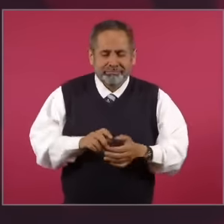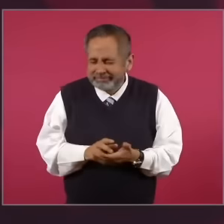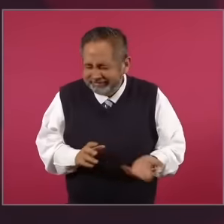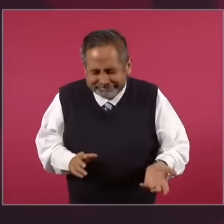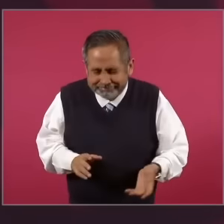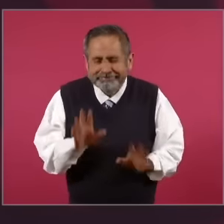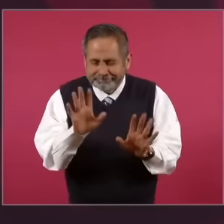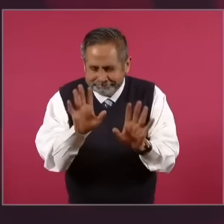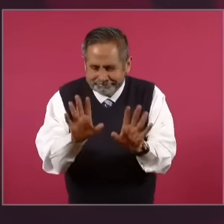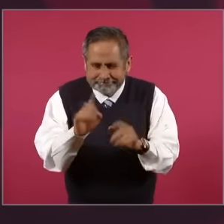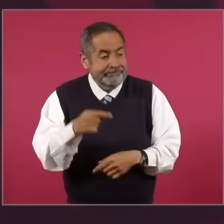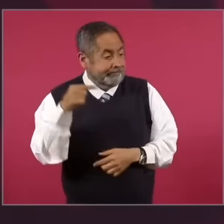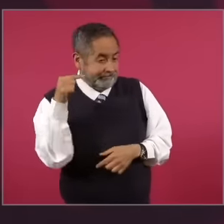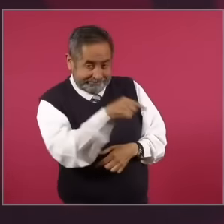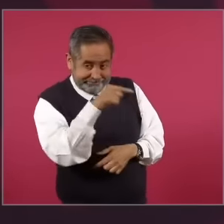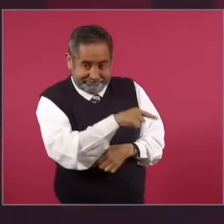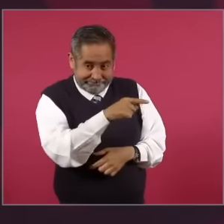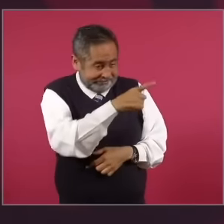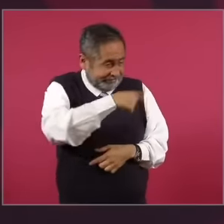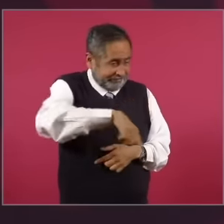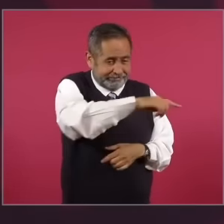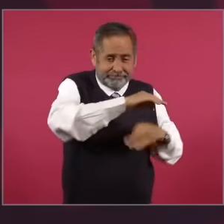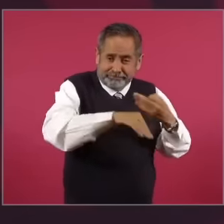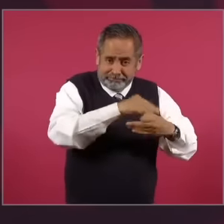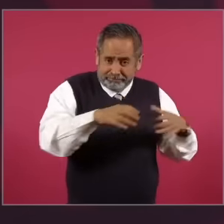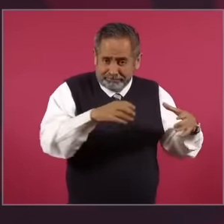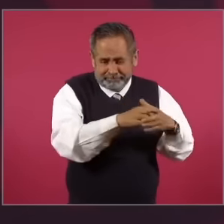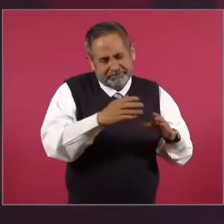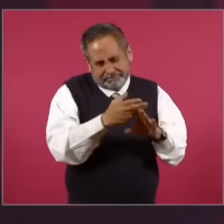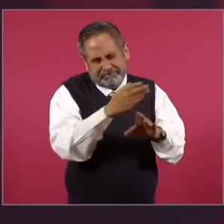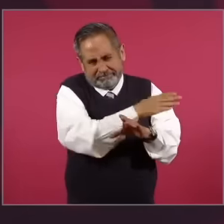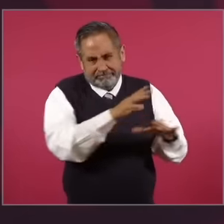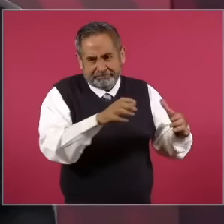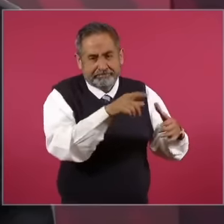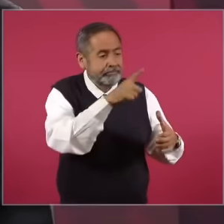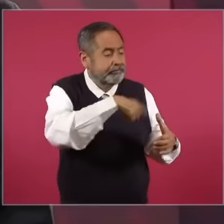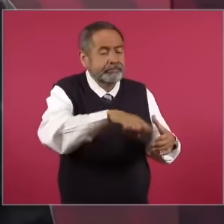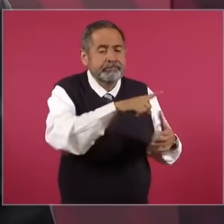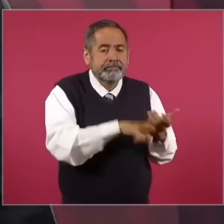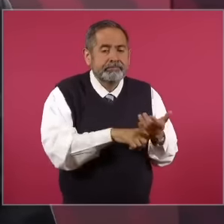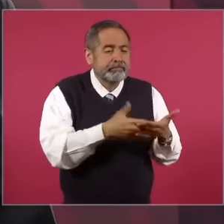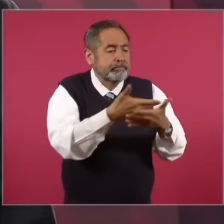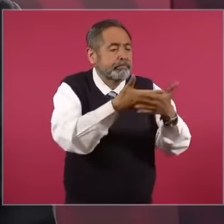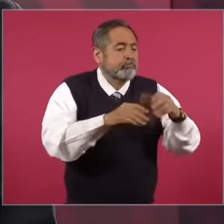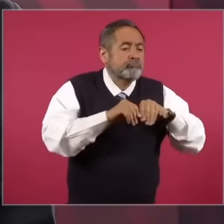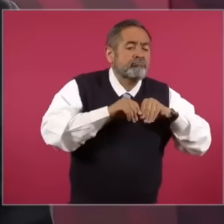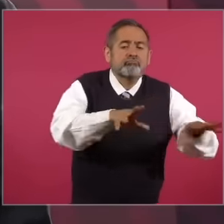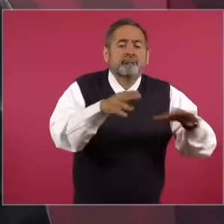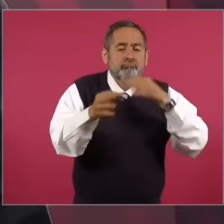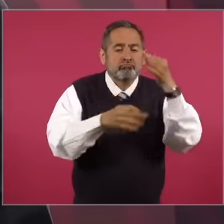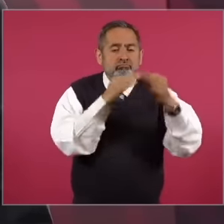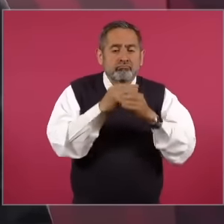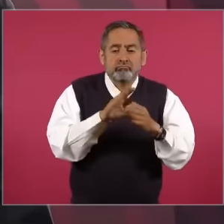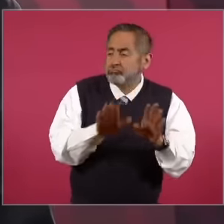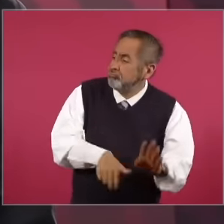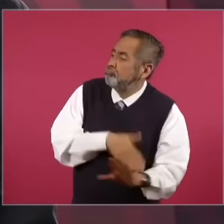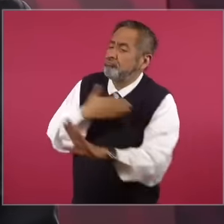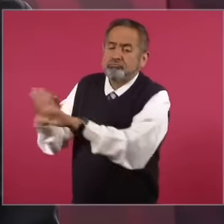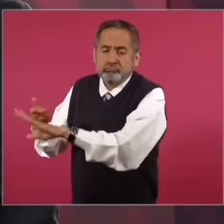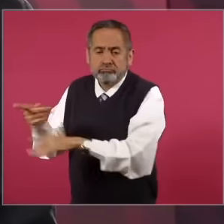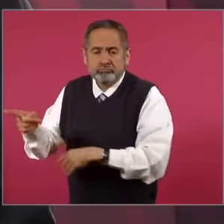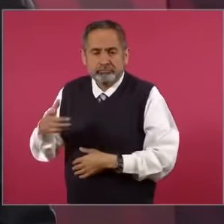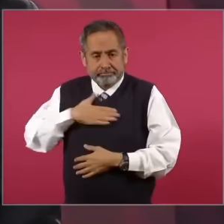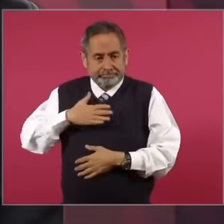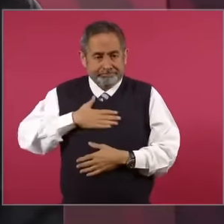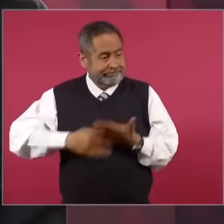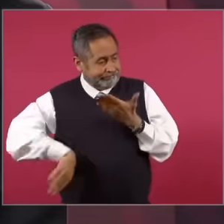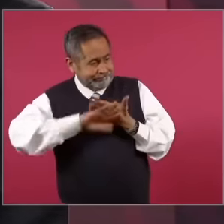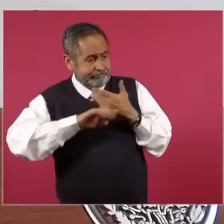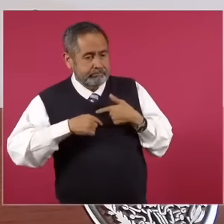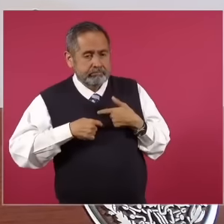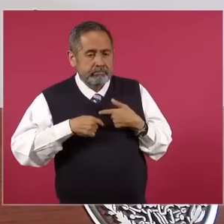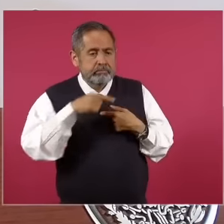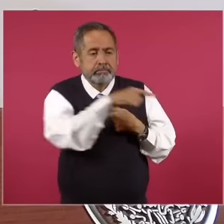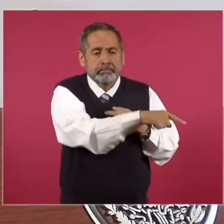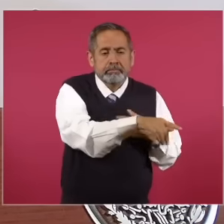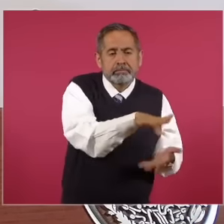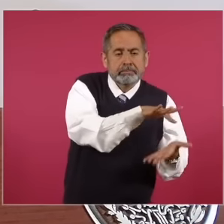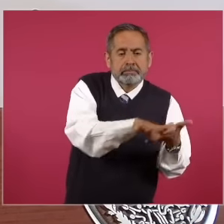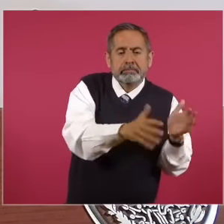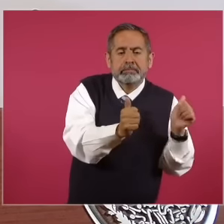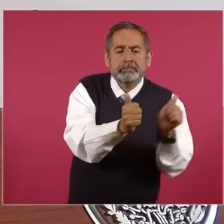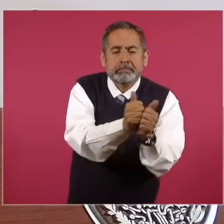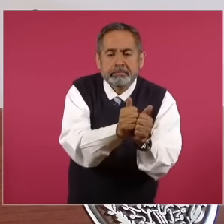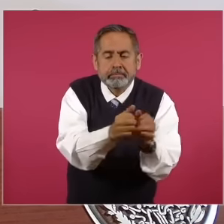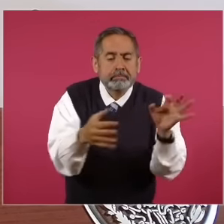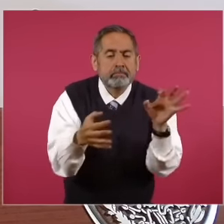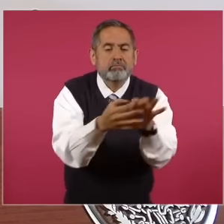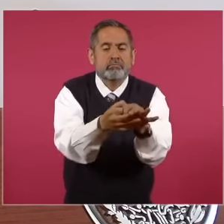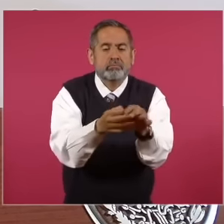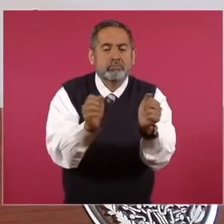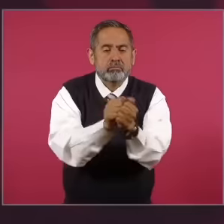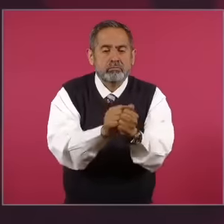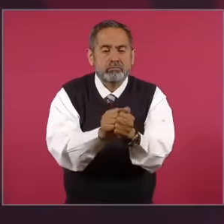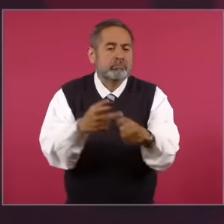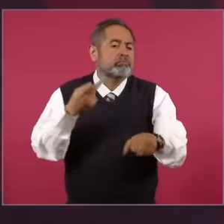imagine publishing a manifesto against me in favor of The attorney Macedo